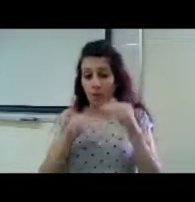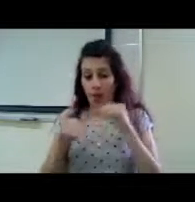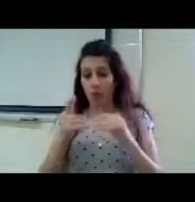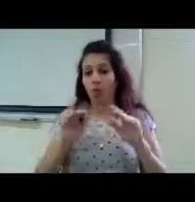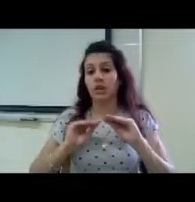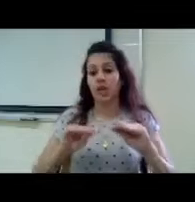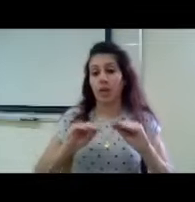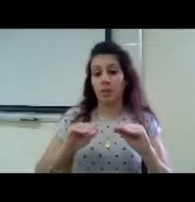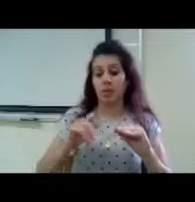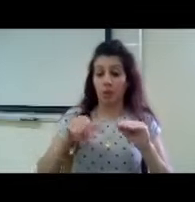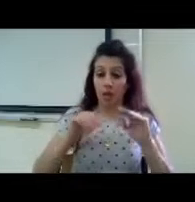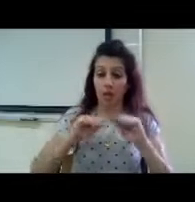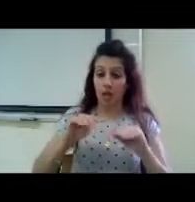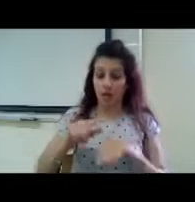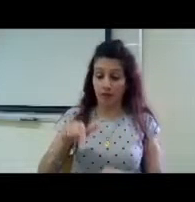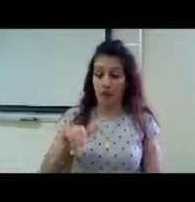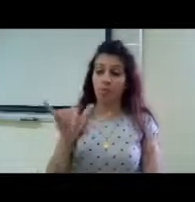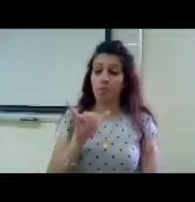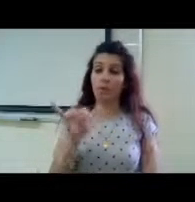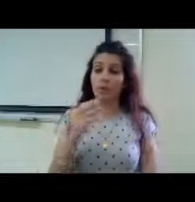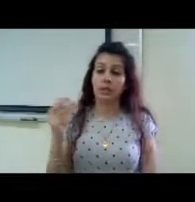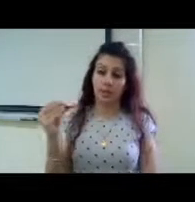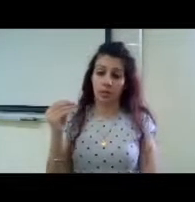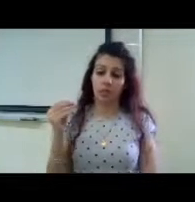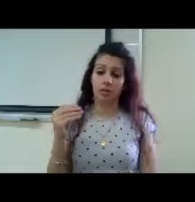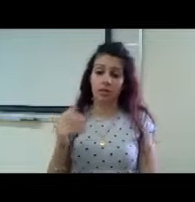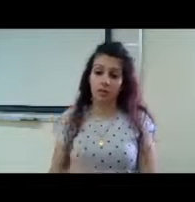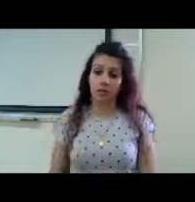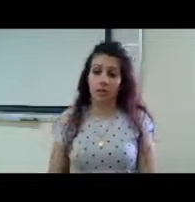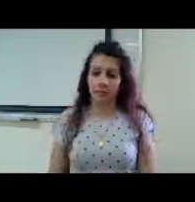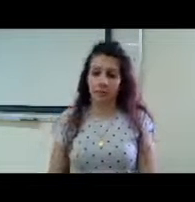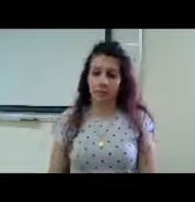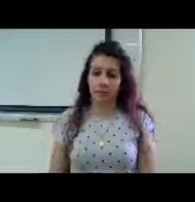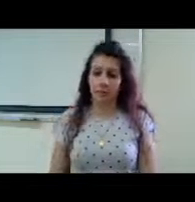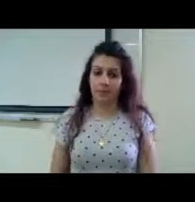refugee protection and by creating the conditions for include